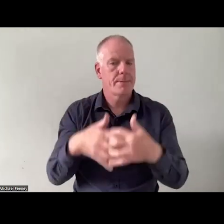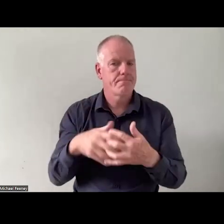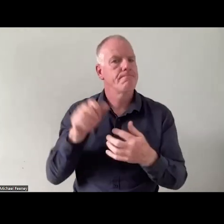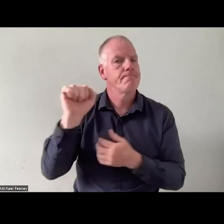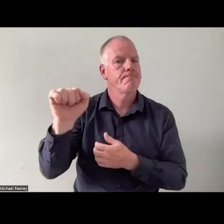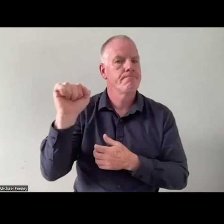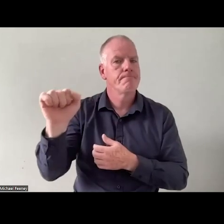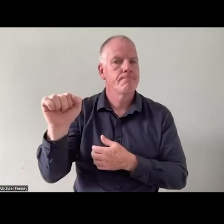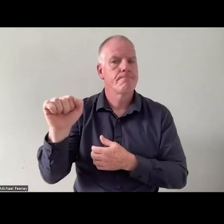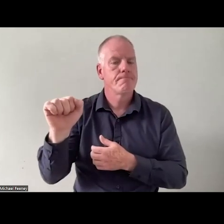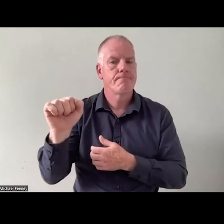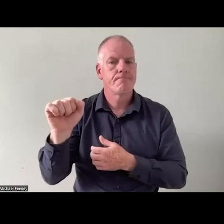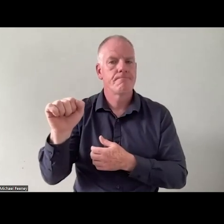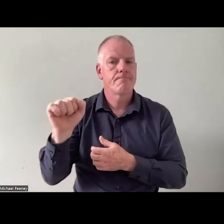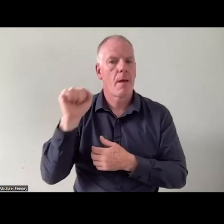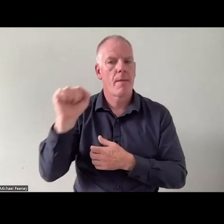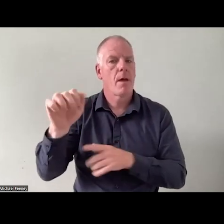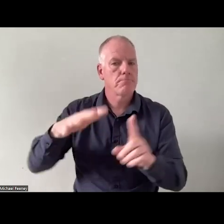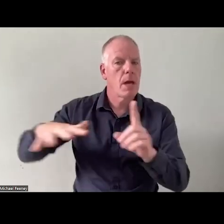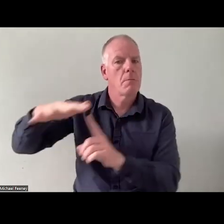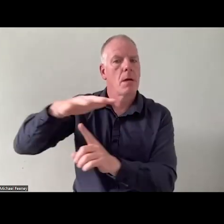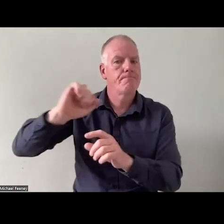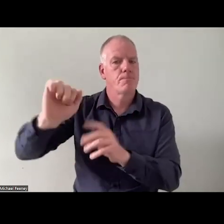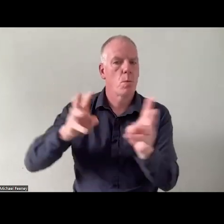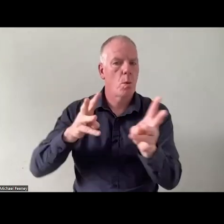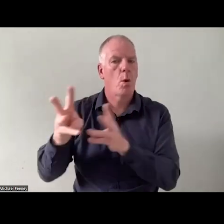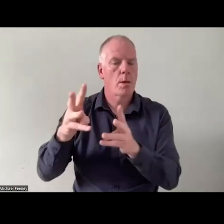In their field, they are leaders in their field,